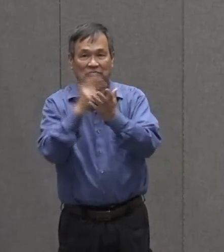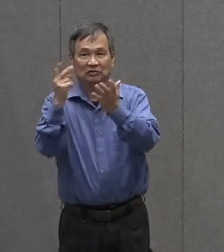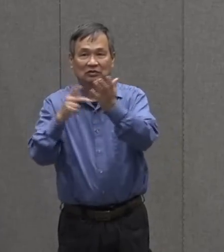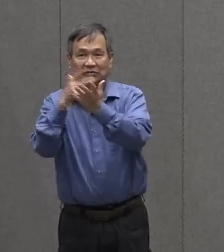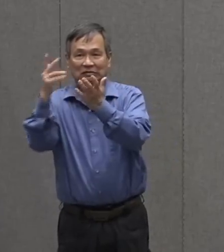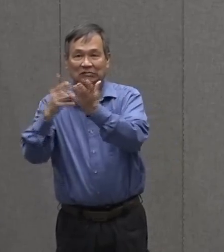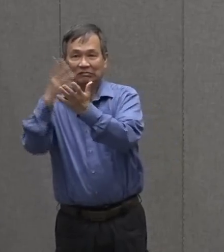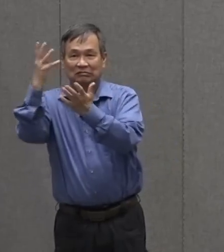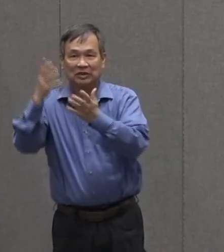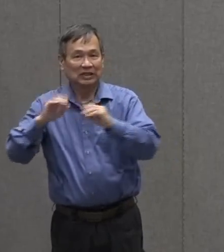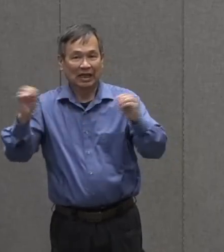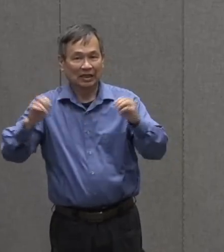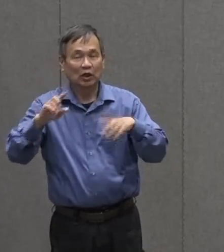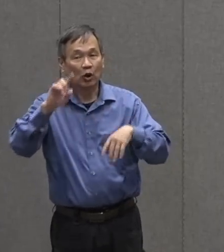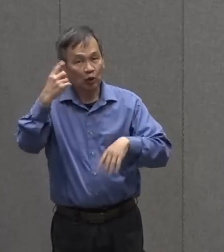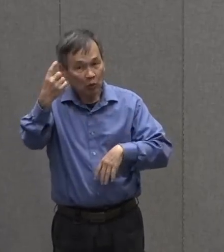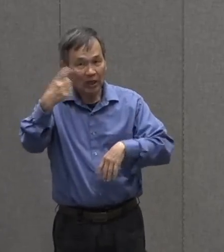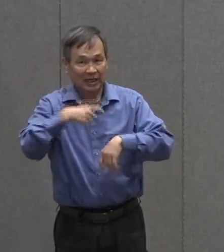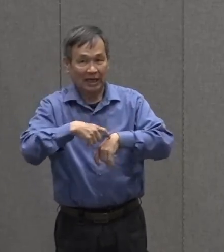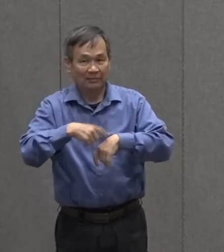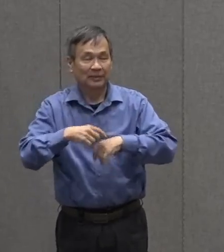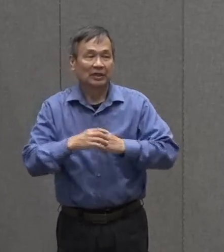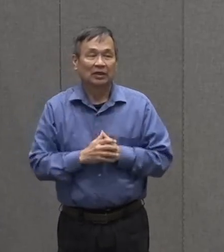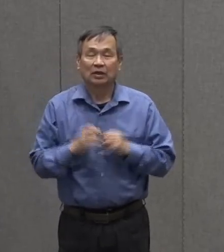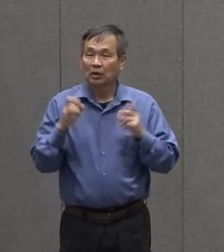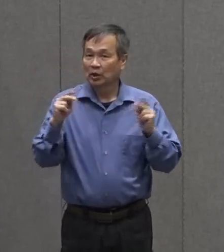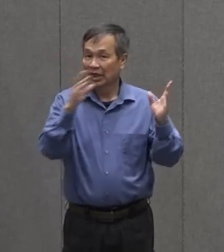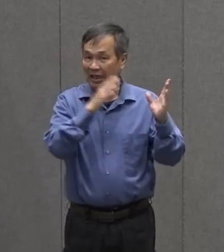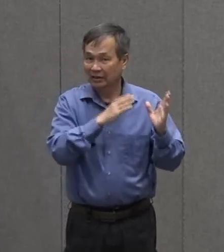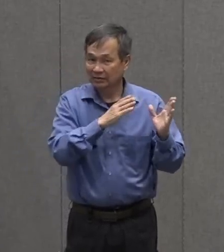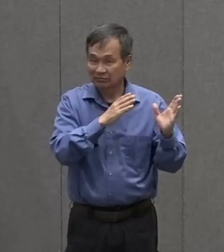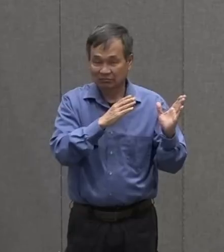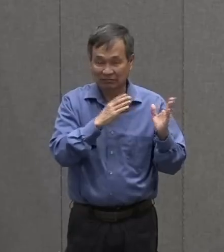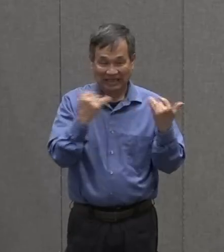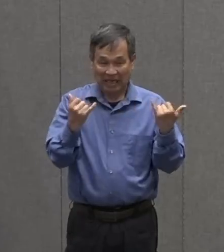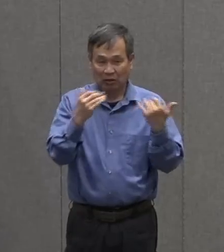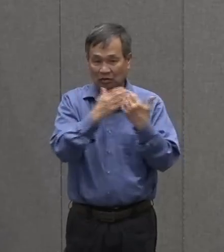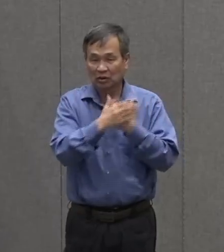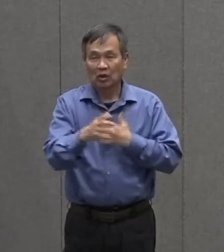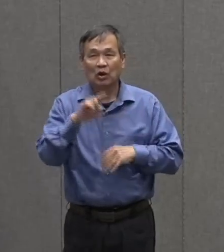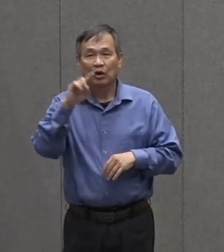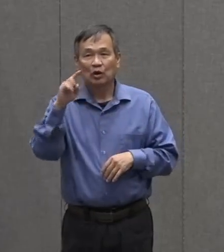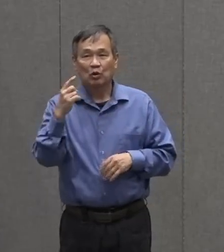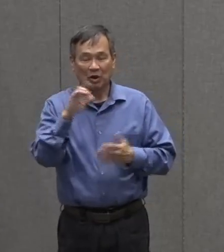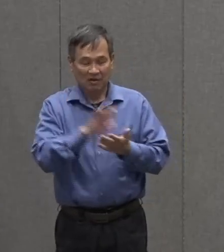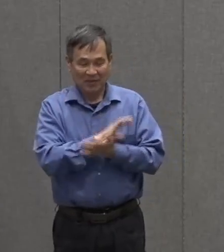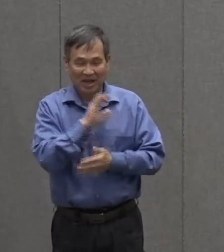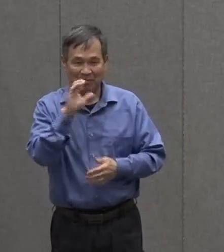That's probably why I like this one. Now from now on, we can only move one paperclip at a time.